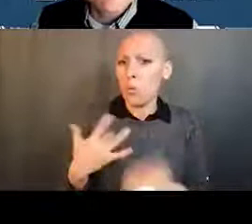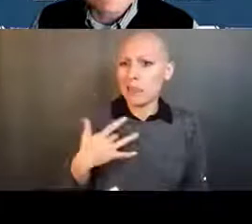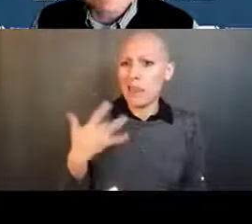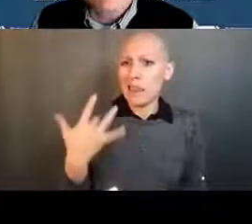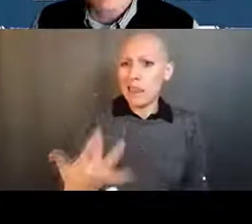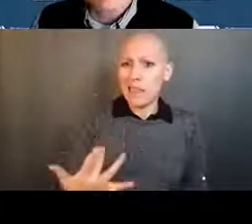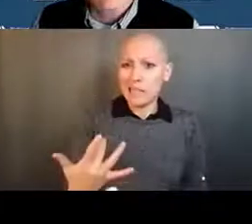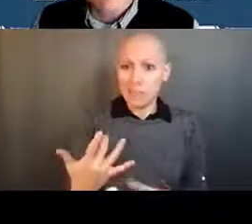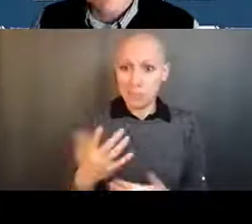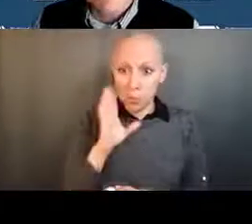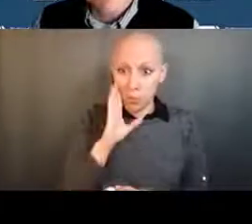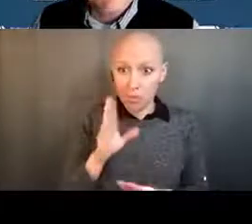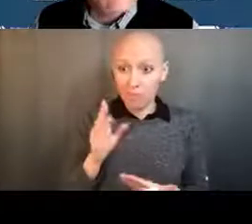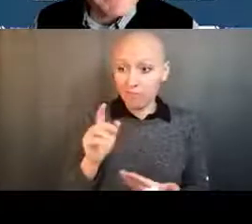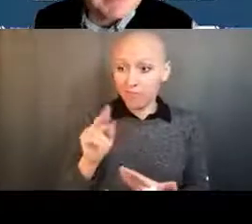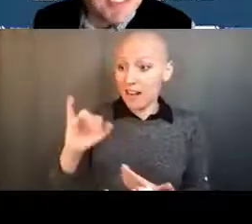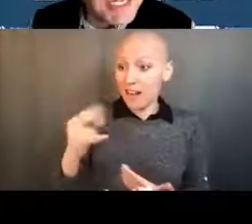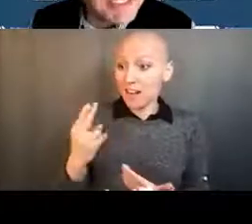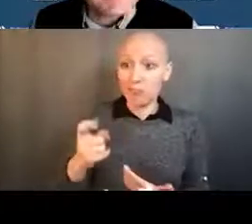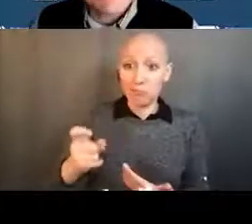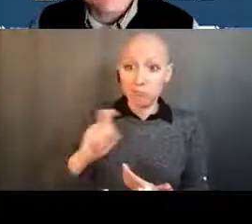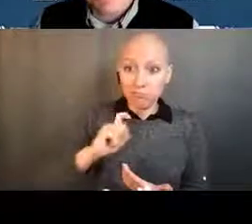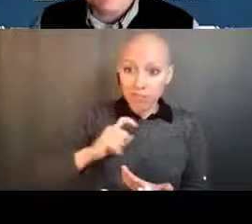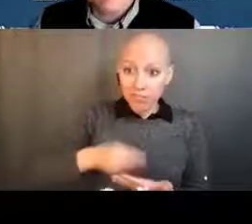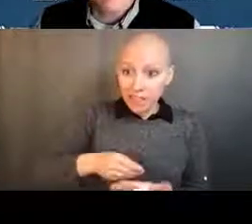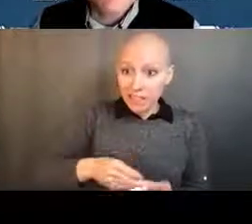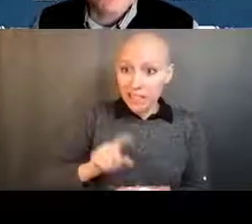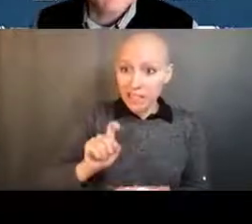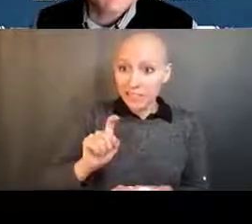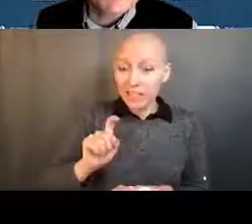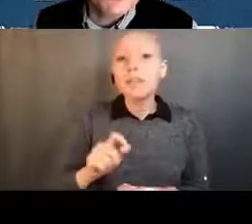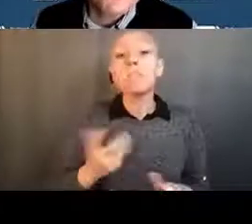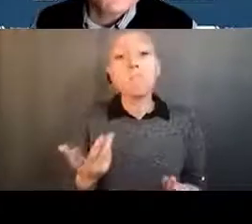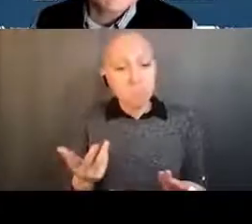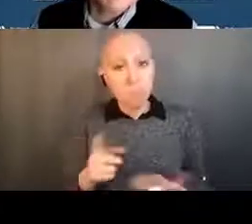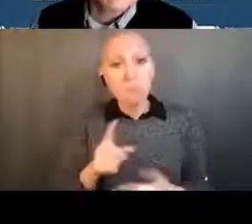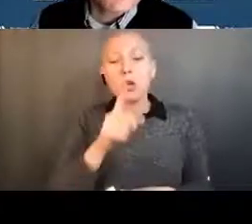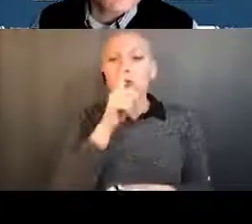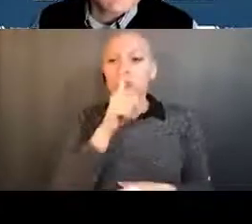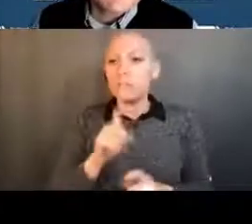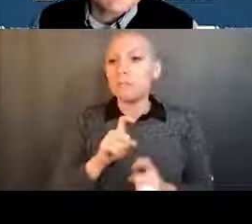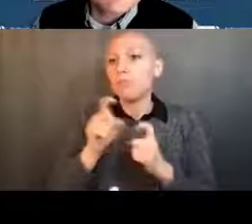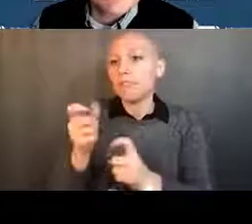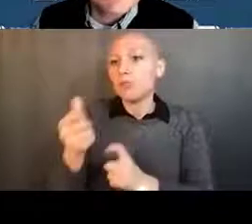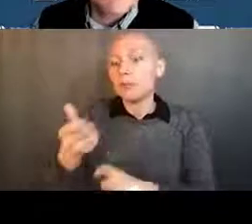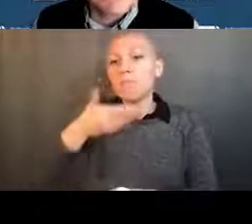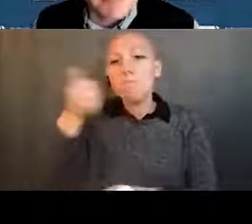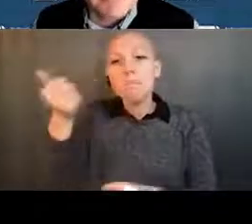And to give the best chance of success, it's important to choose an appropriate scientific topic